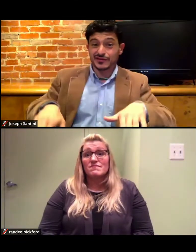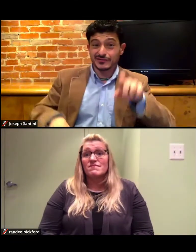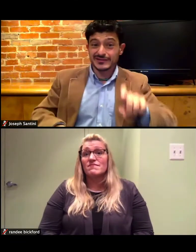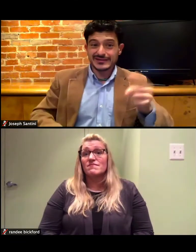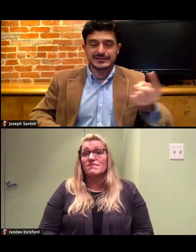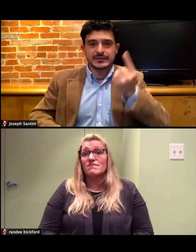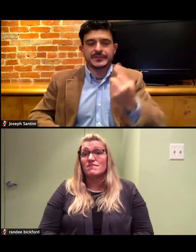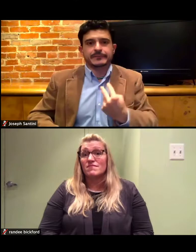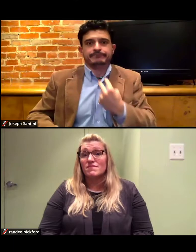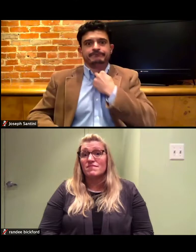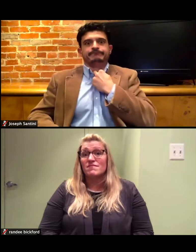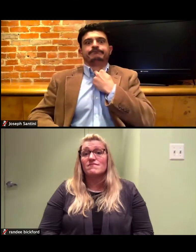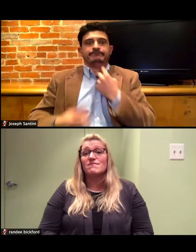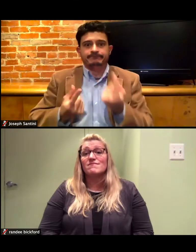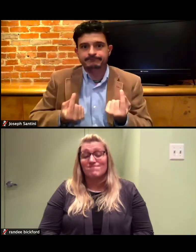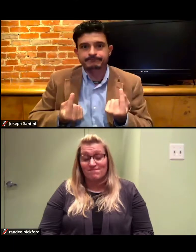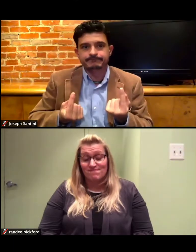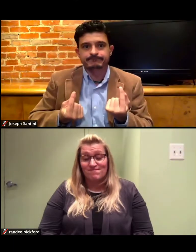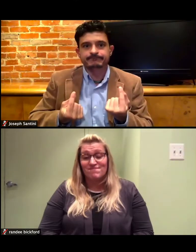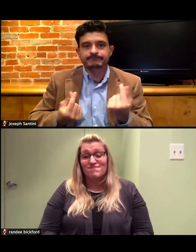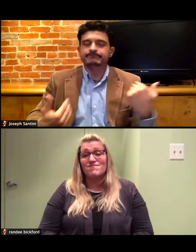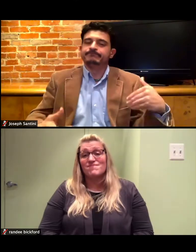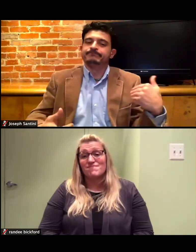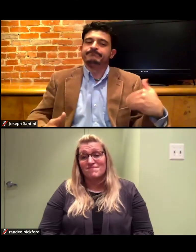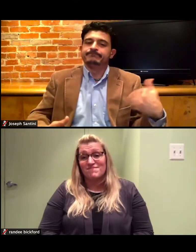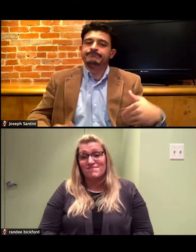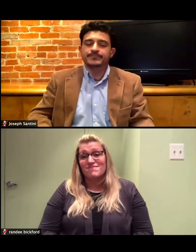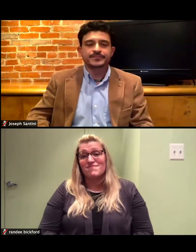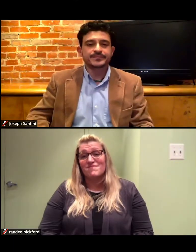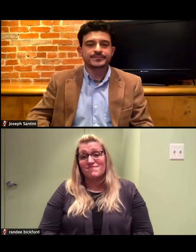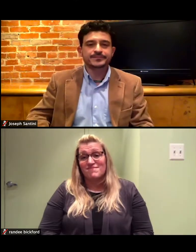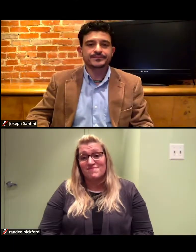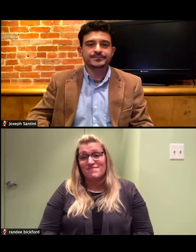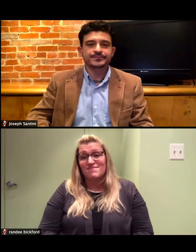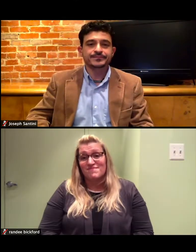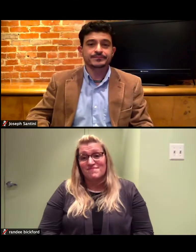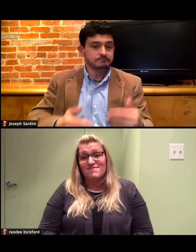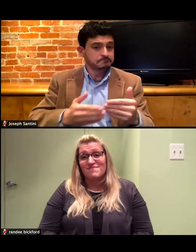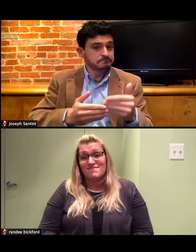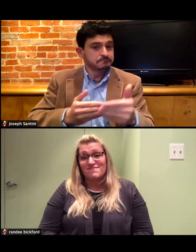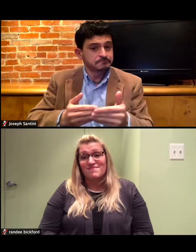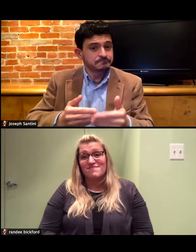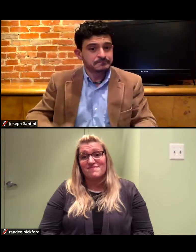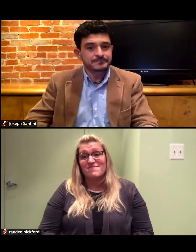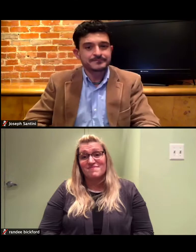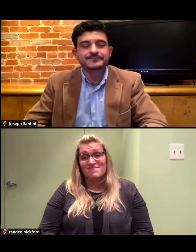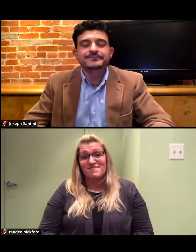So, if emergencies happen for their children or themselves, they're in a situation where they're unable to manage that.